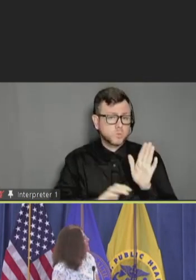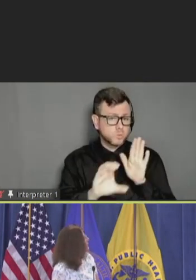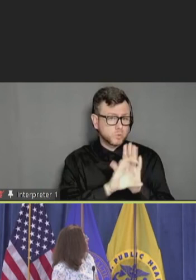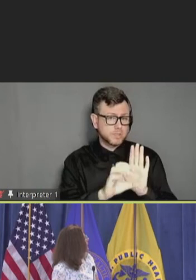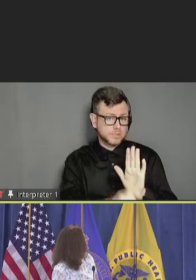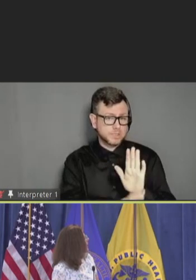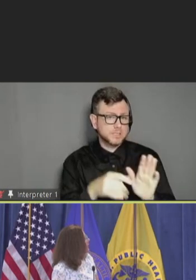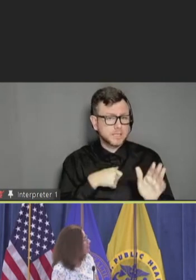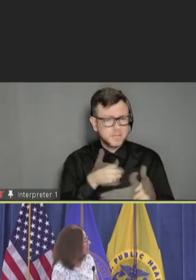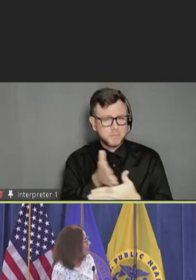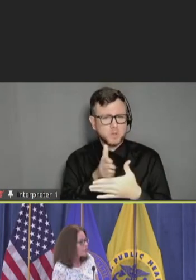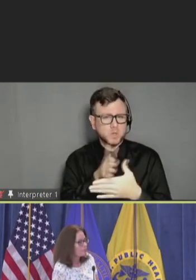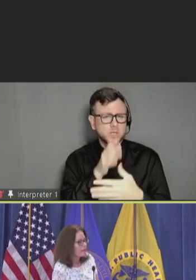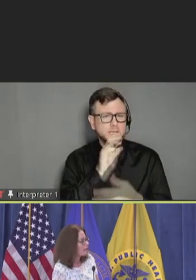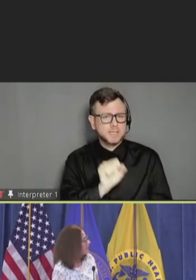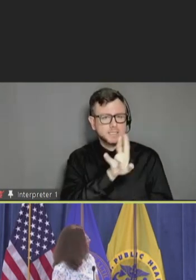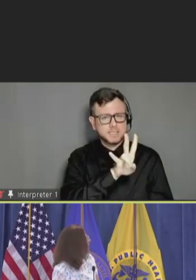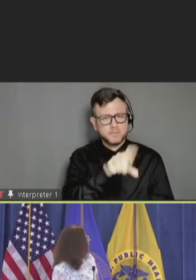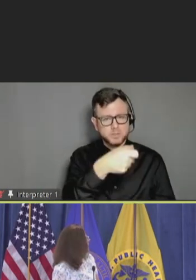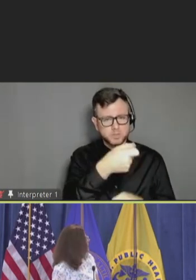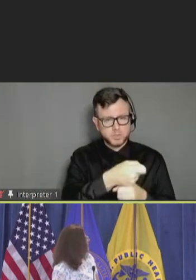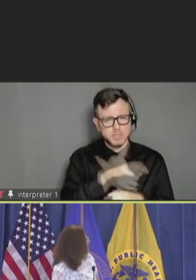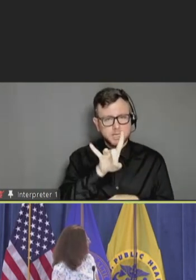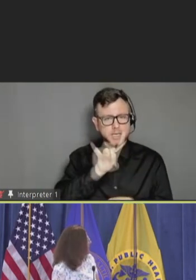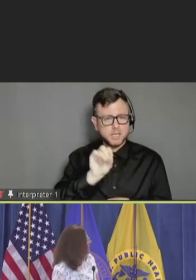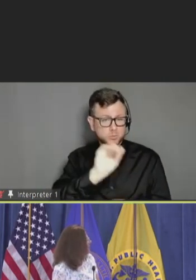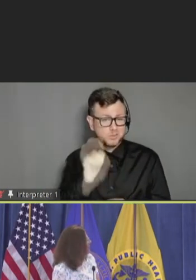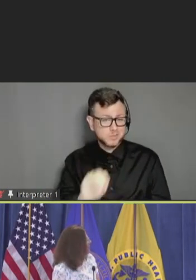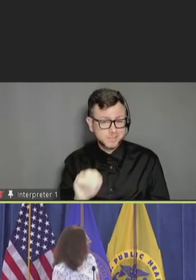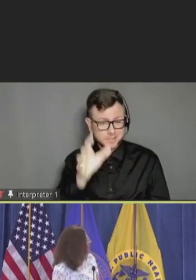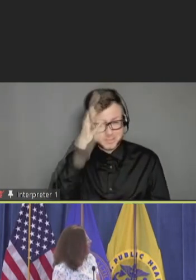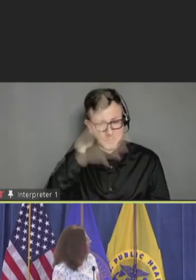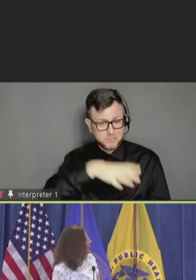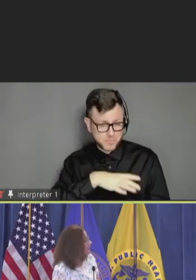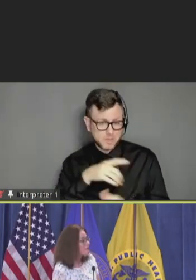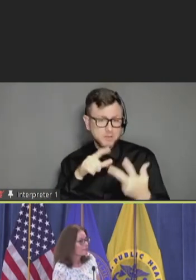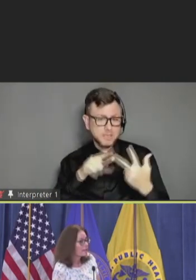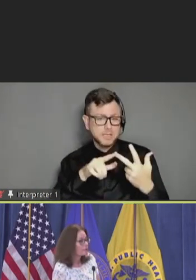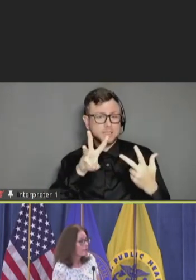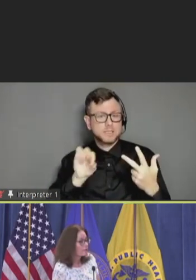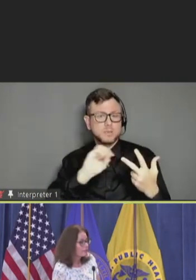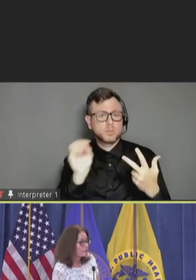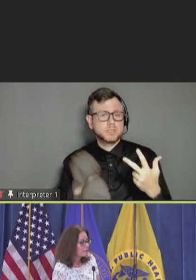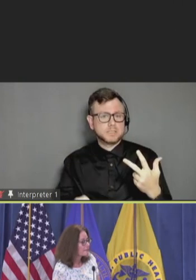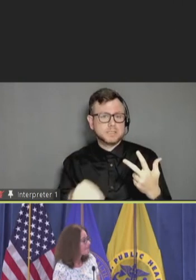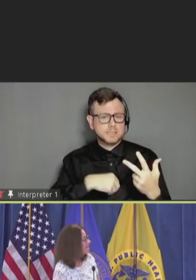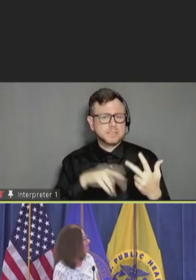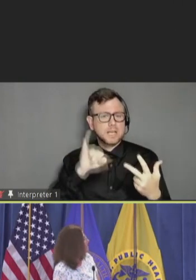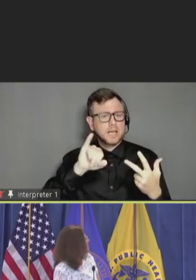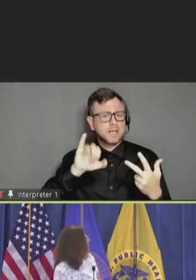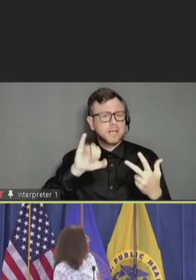80 percent were male, and 60 percent required intensive care stay units.